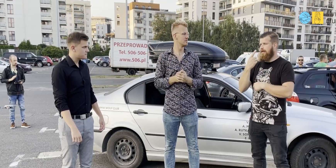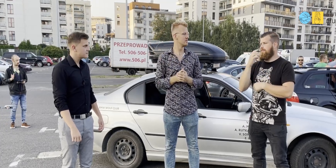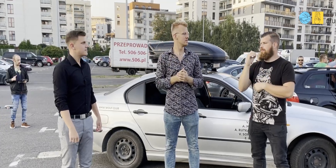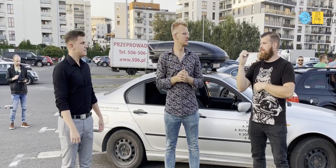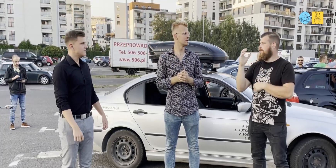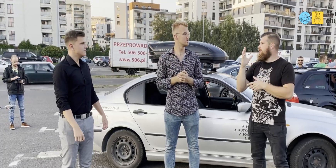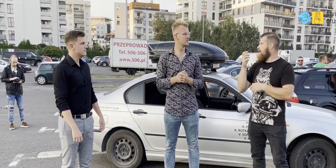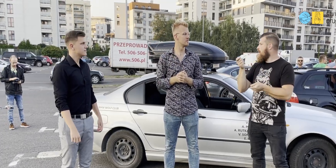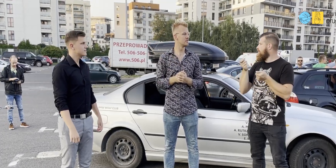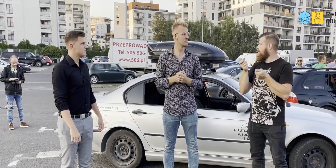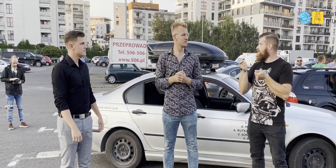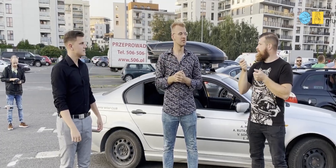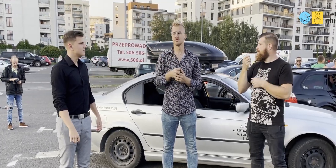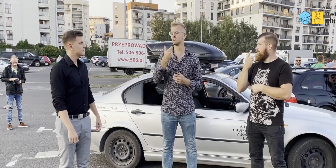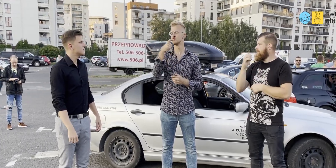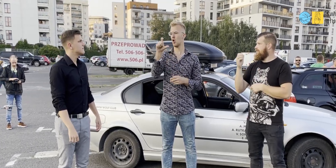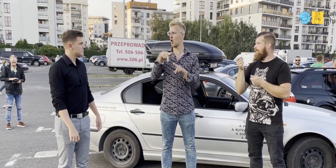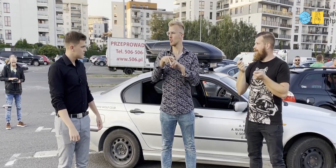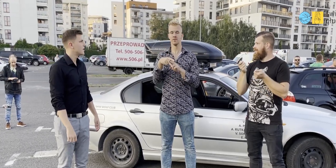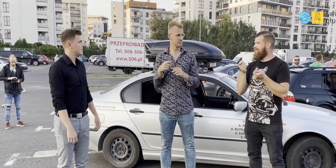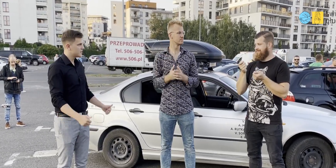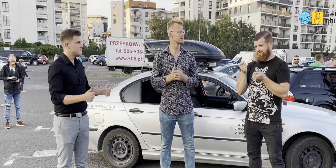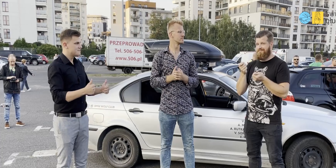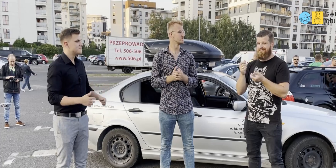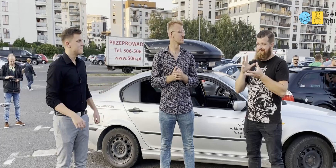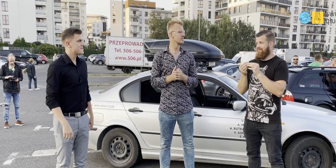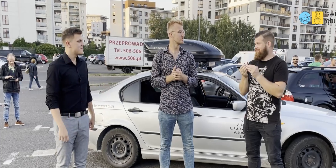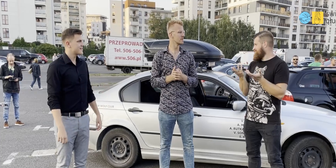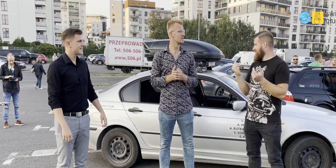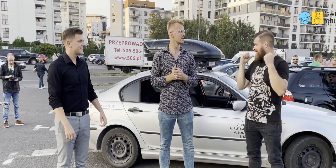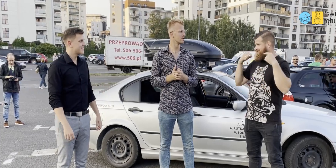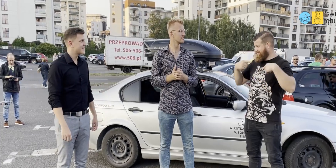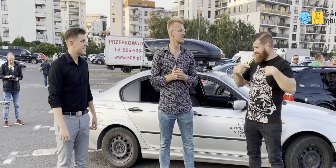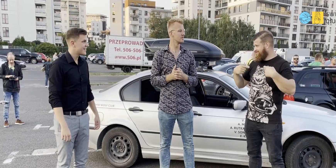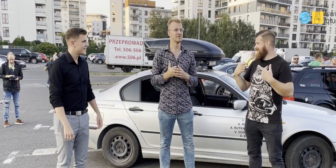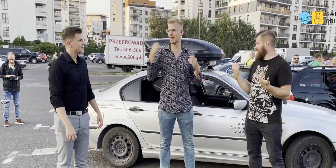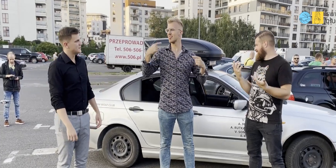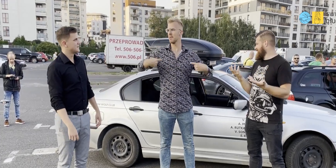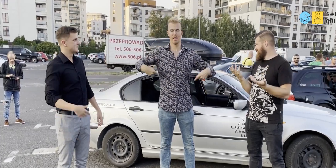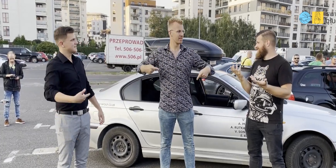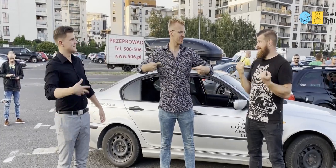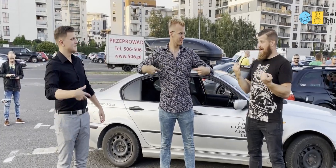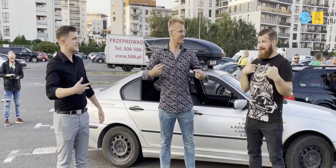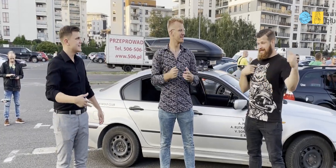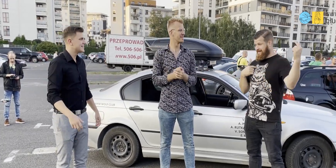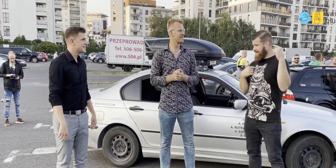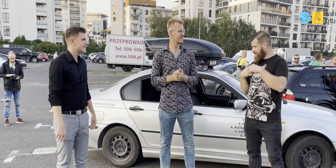It has 100 horses, driven on the rear axle.